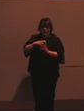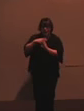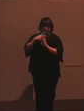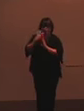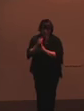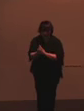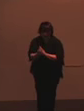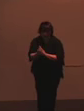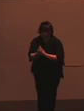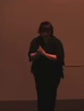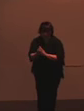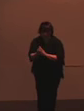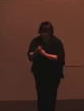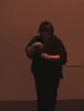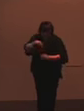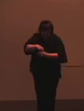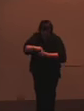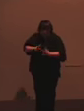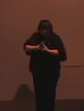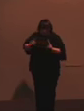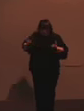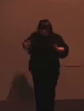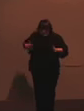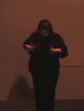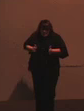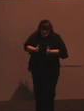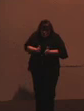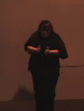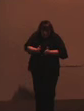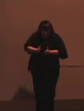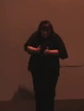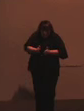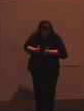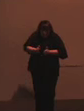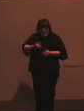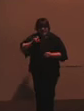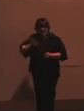Inside is very small. So if you are inside but you almost